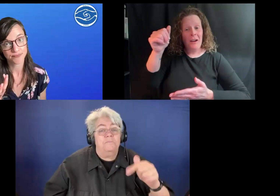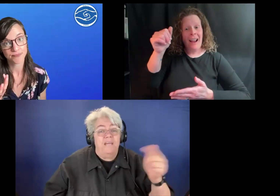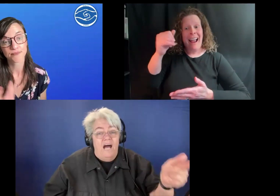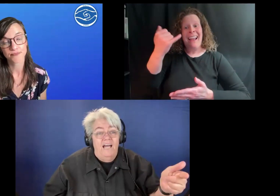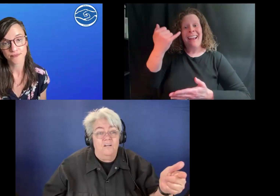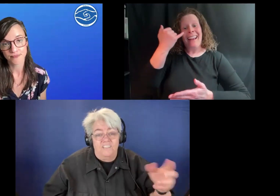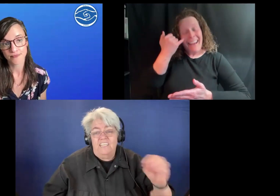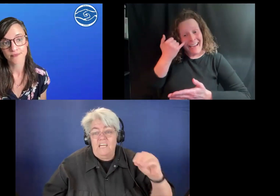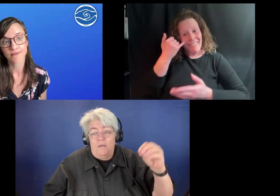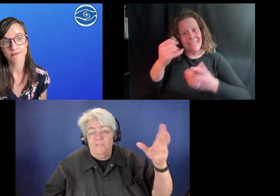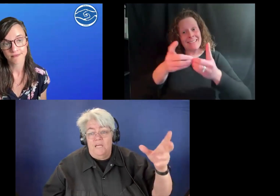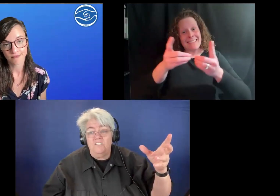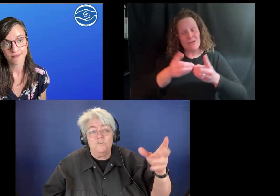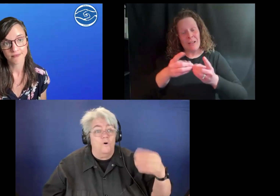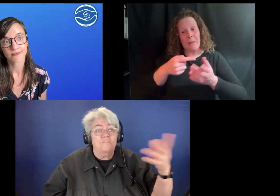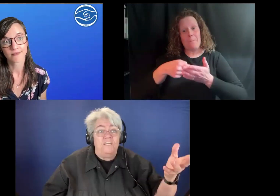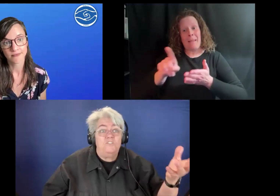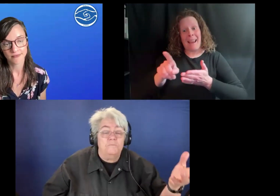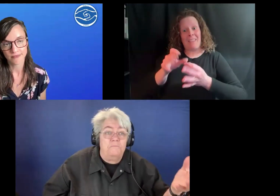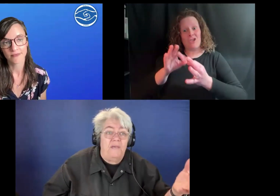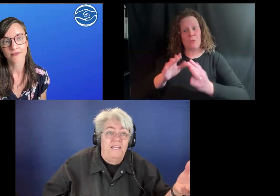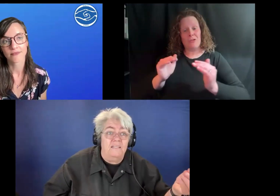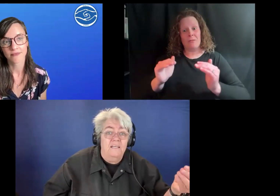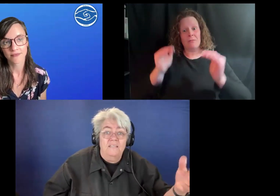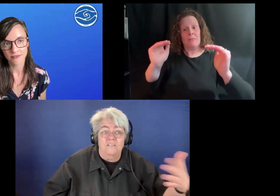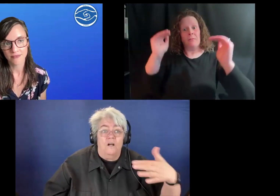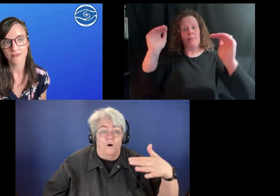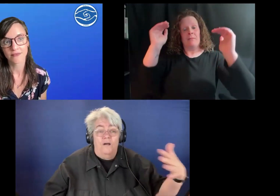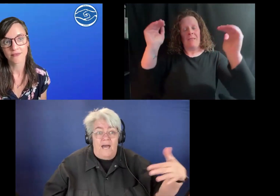should be higher. The EIPA score they should be paid